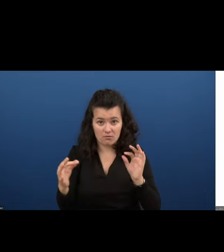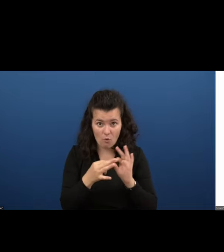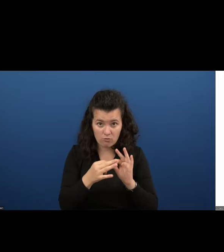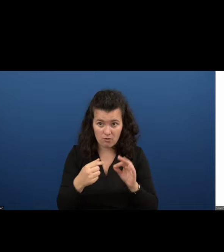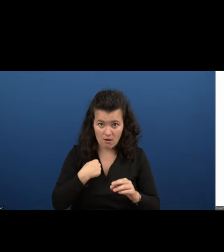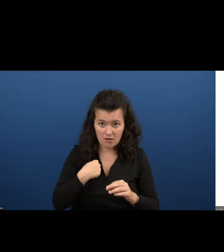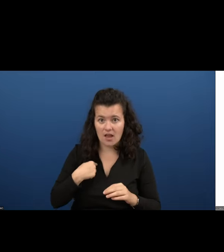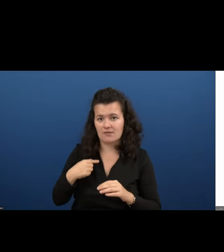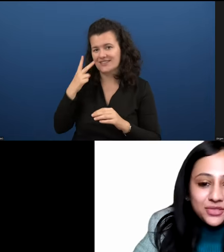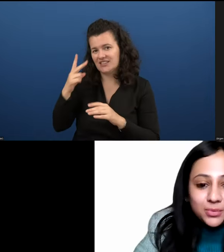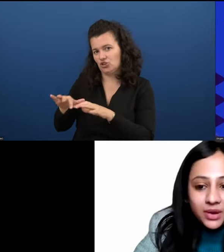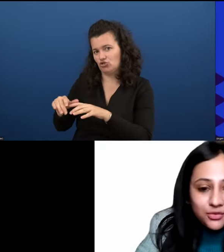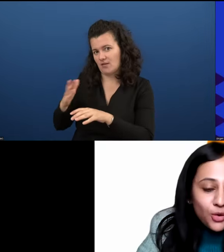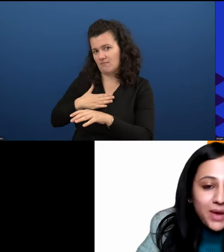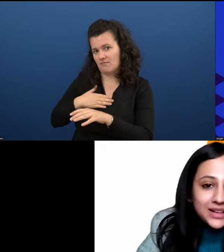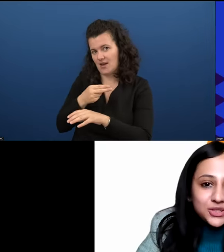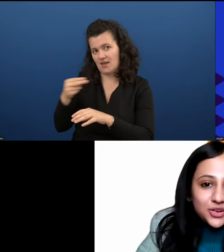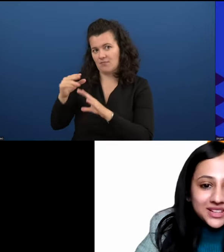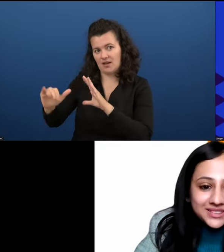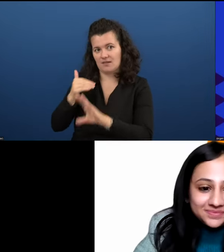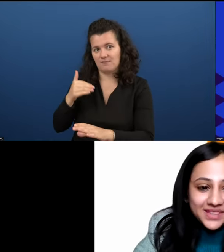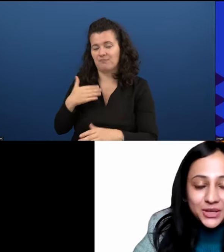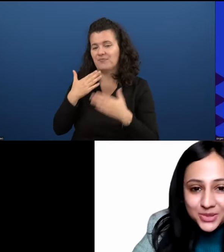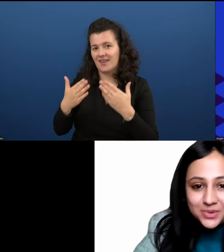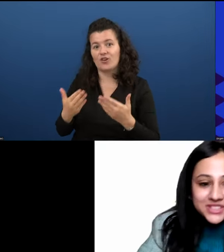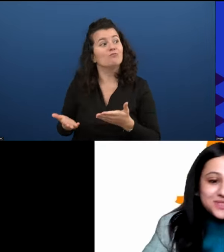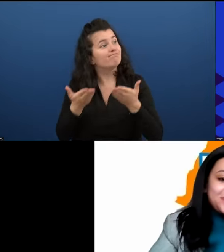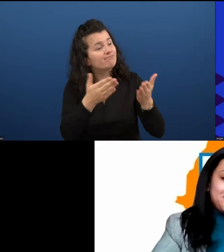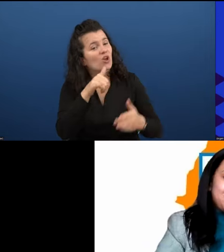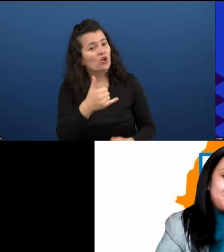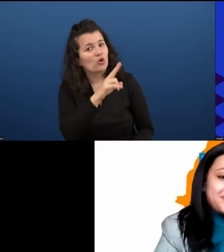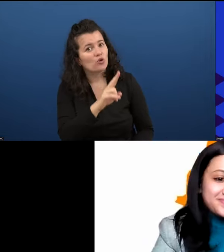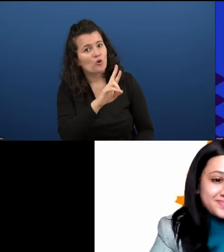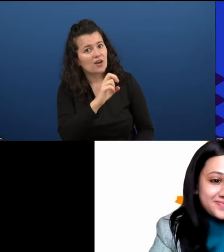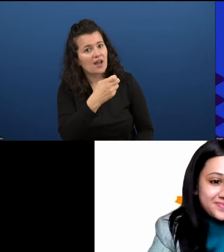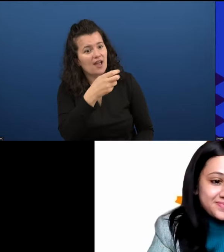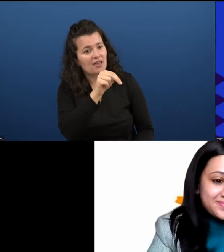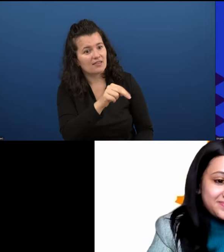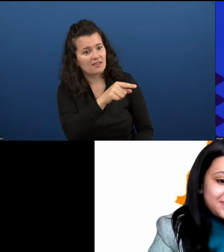flow back to your again, thank you so much. 12:30:56 Thank you very much. Relax me for